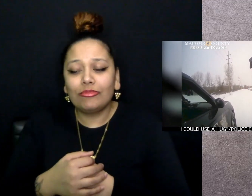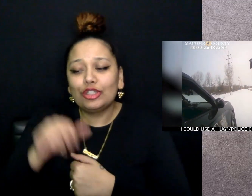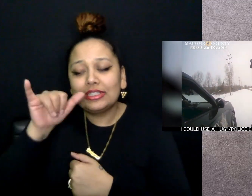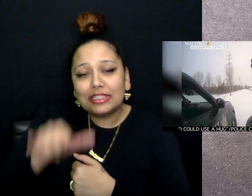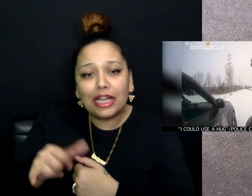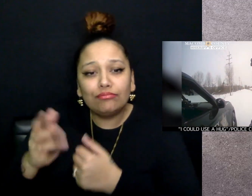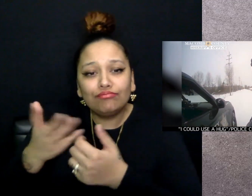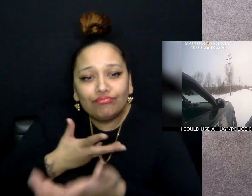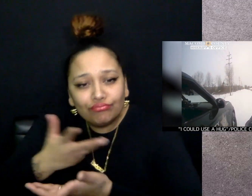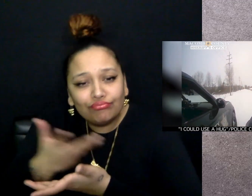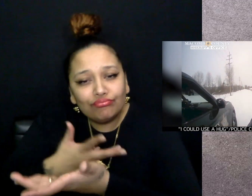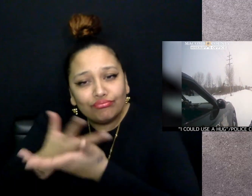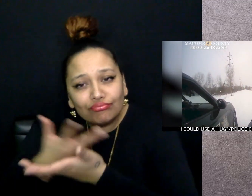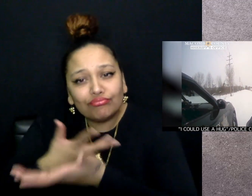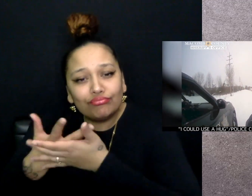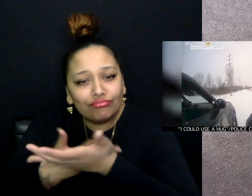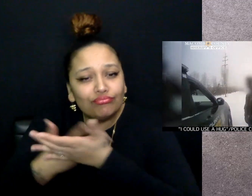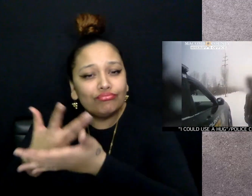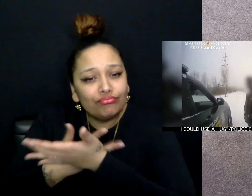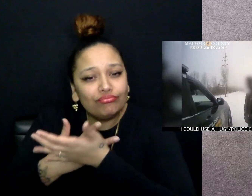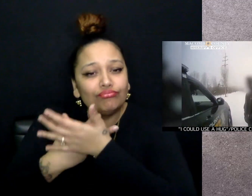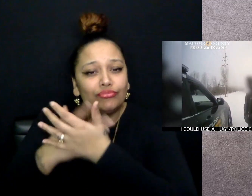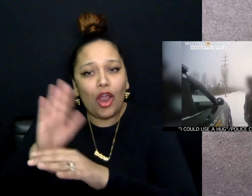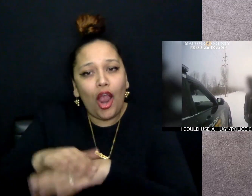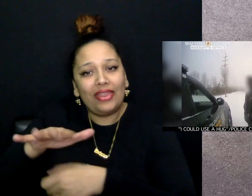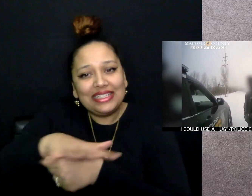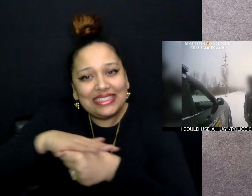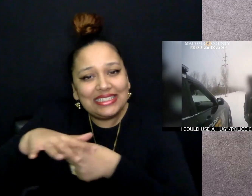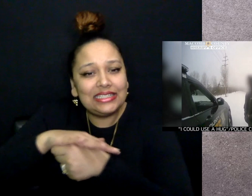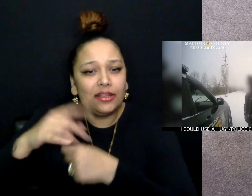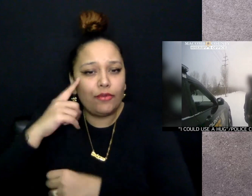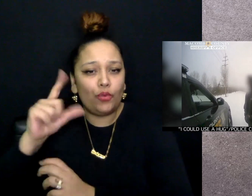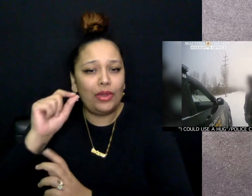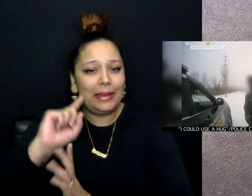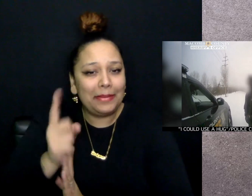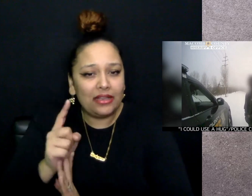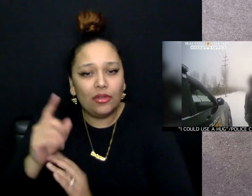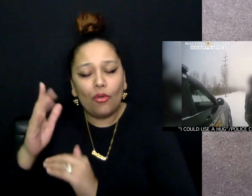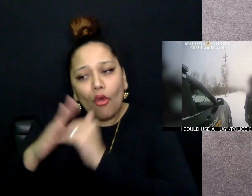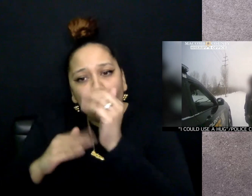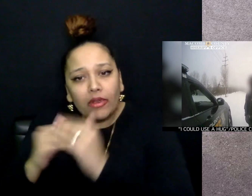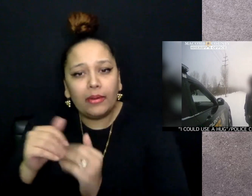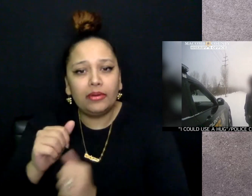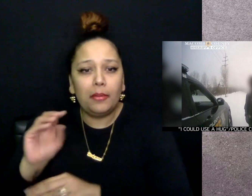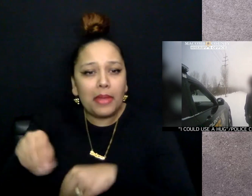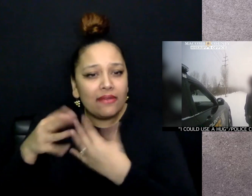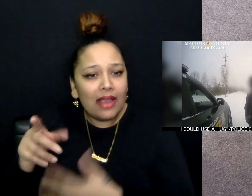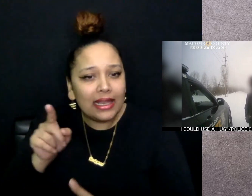to the app store or Google Play Store on your smartphone and you can also watch on Apple